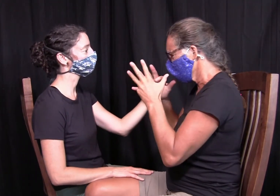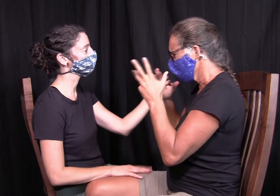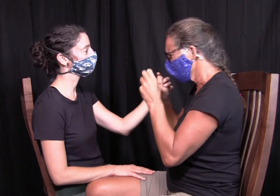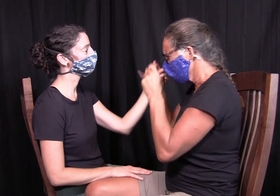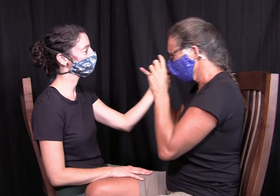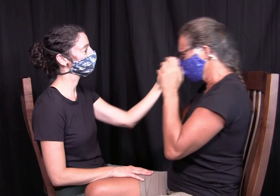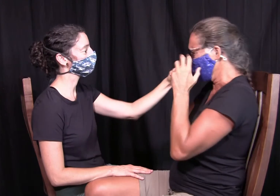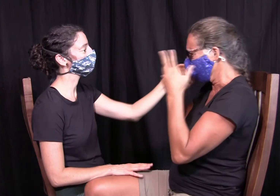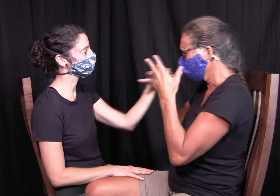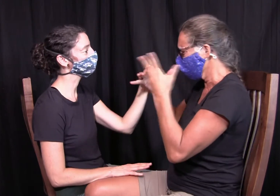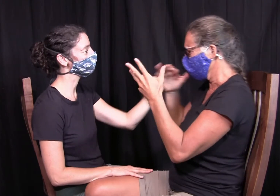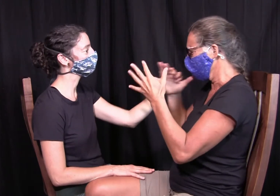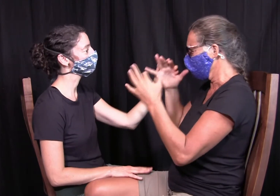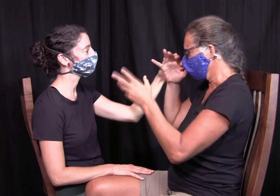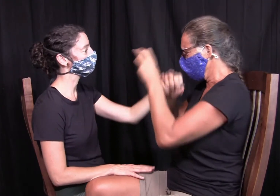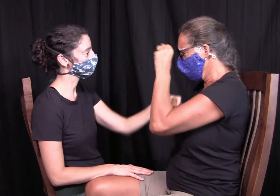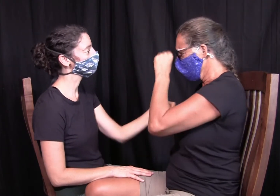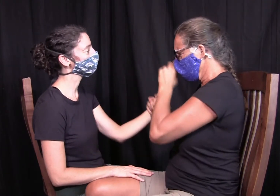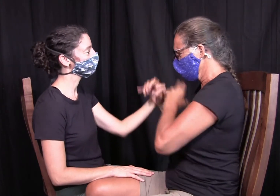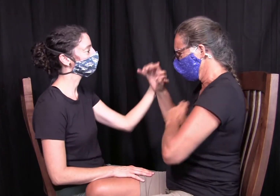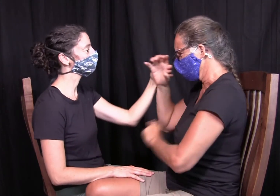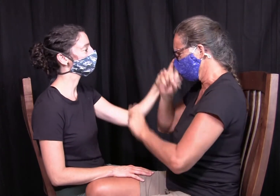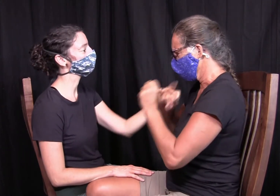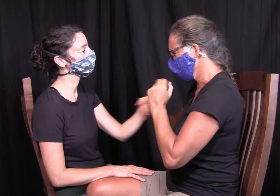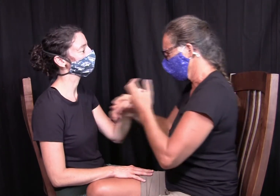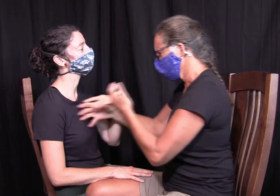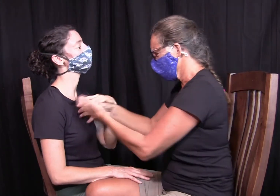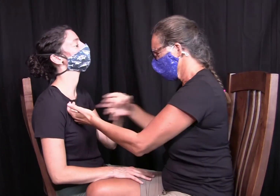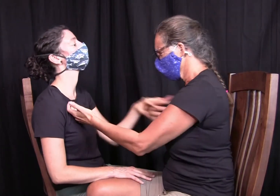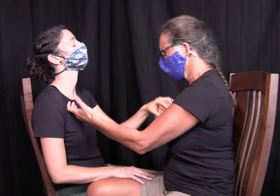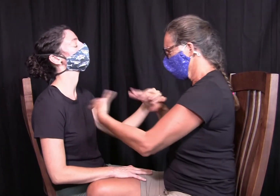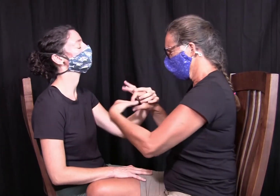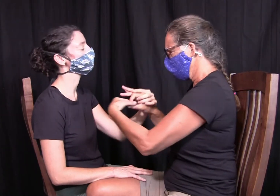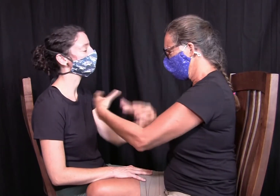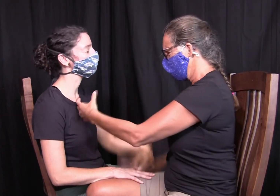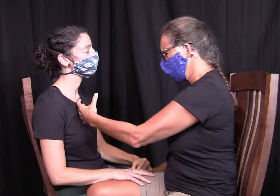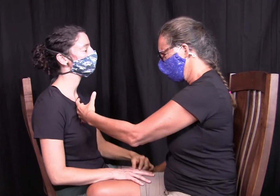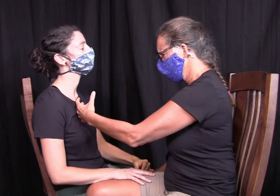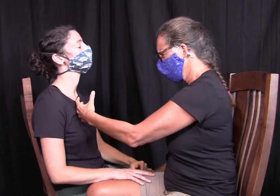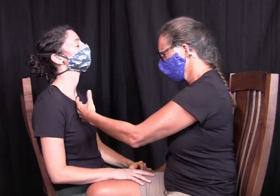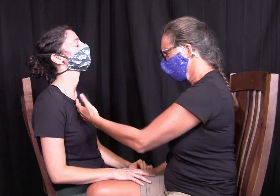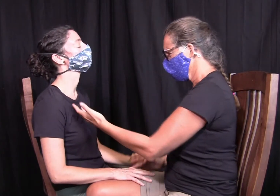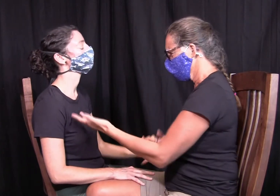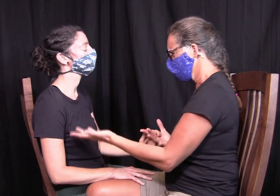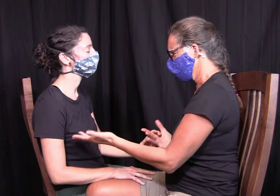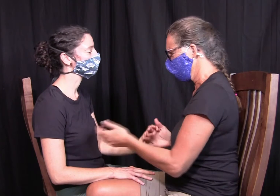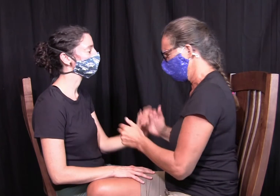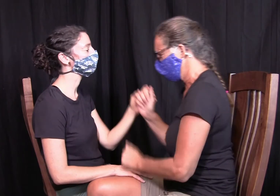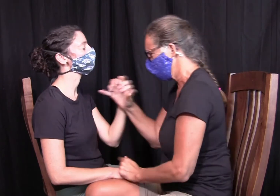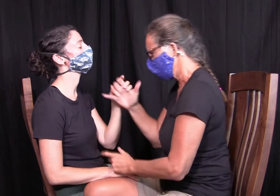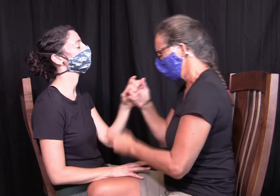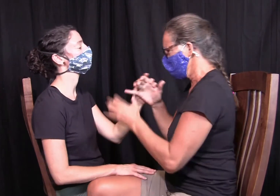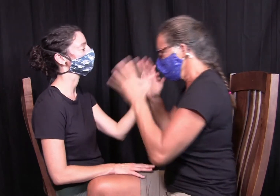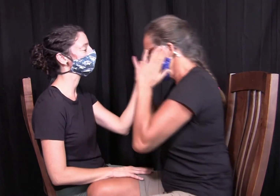Is it even our turn? Are they following our backchanneling cues? This too results in disconnection. We're working so hard to visually key